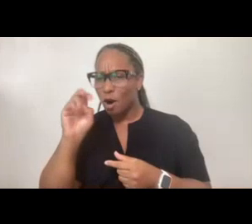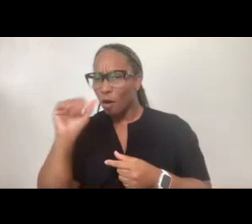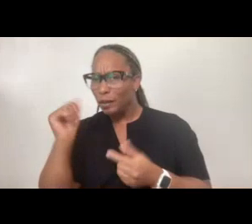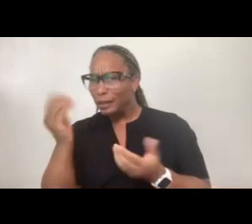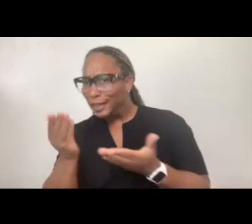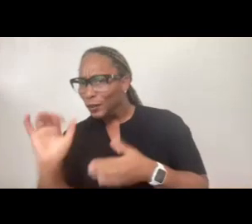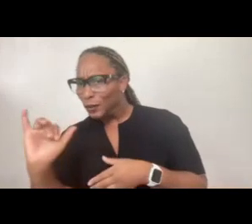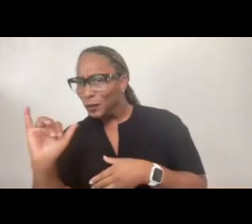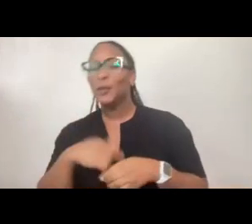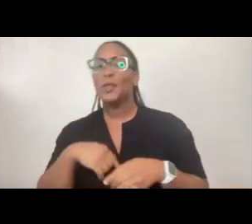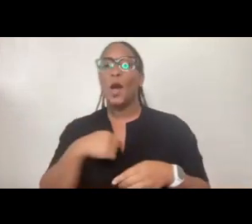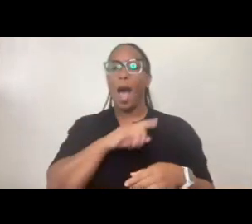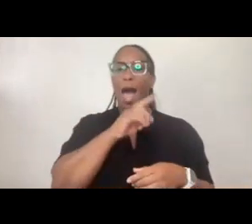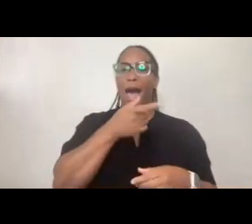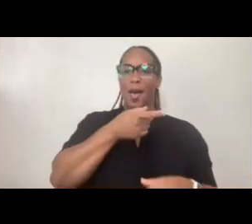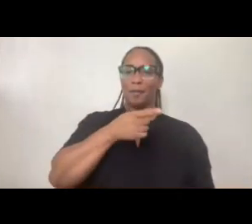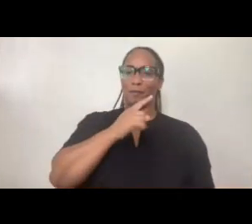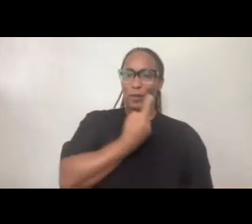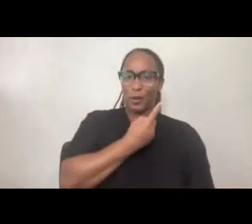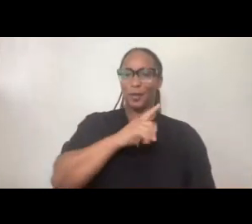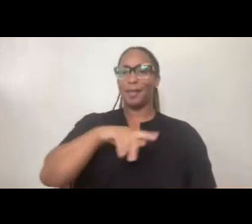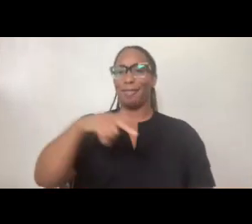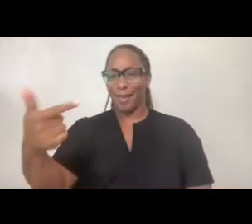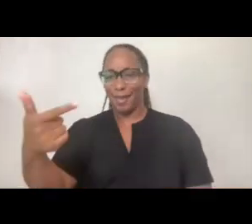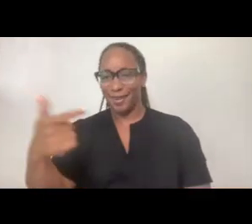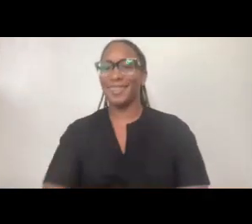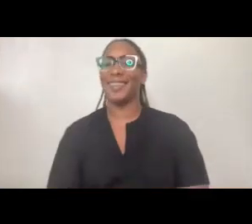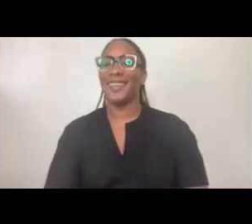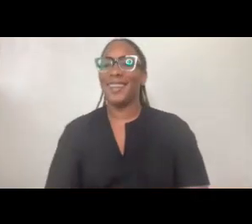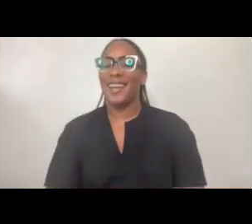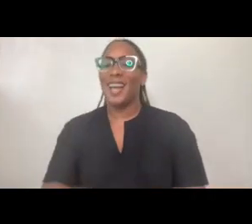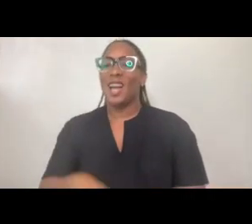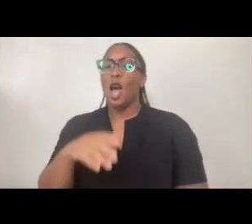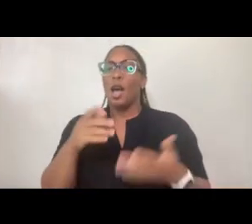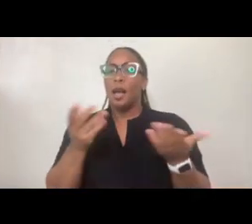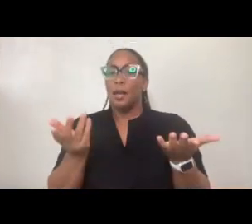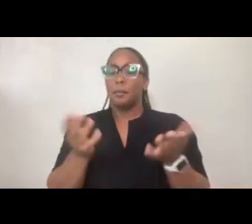So hopefully I'll I'll speak first and then. Pass it on to Barbara, but it's also, you know, Mm.